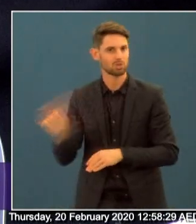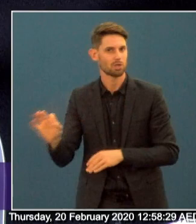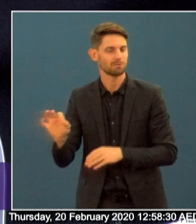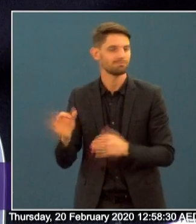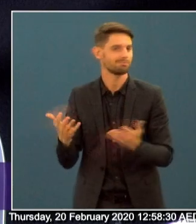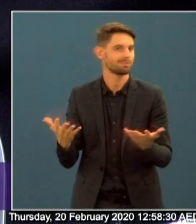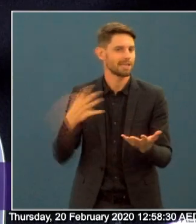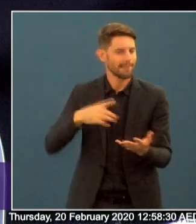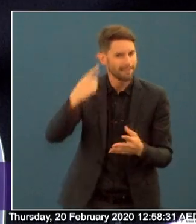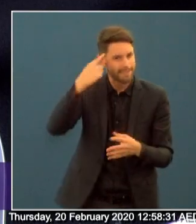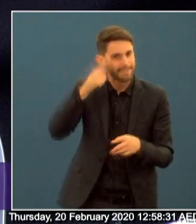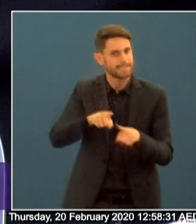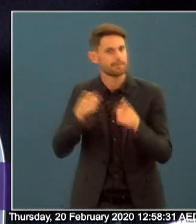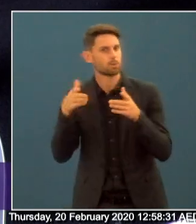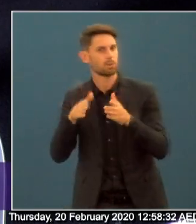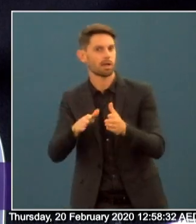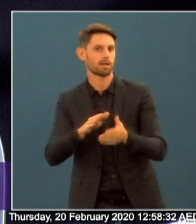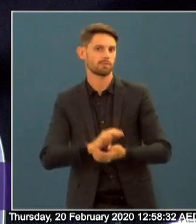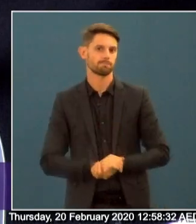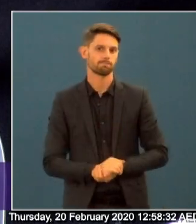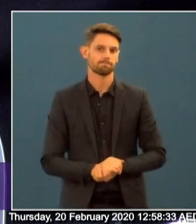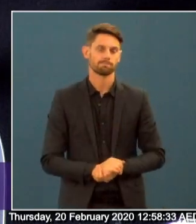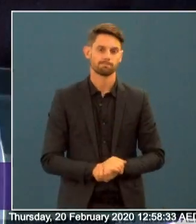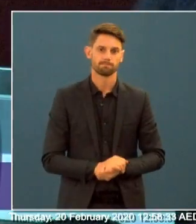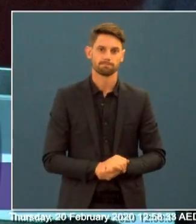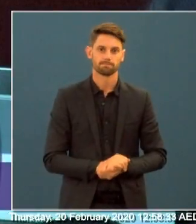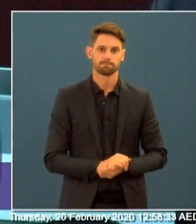including those with Down syndrome? Thank you. That's a convenient time.